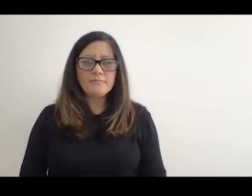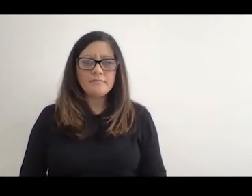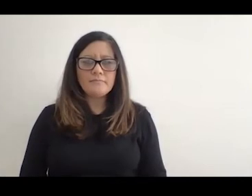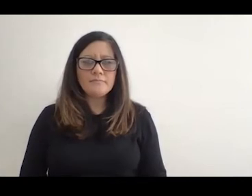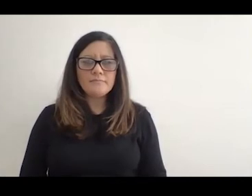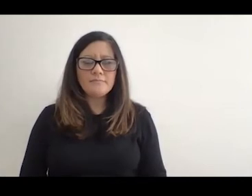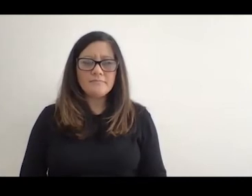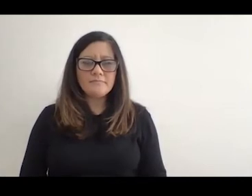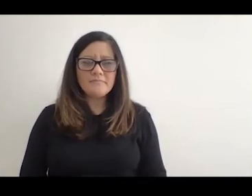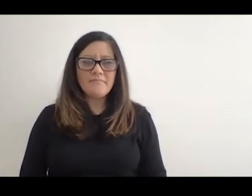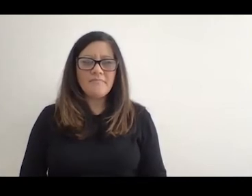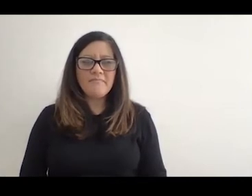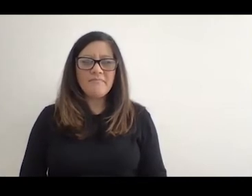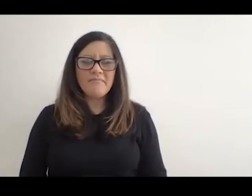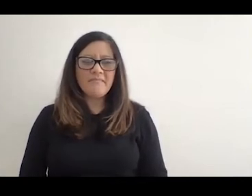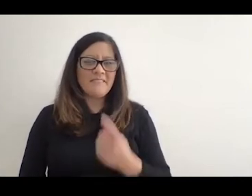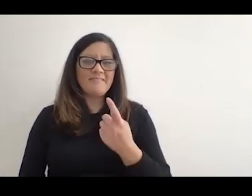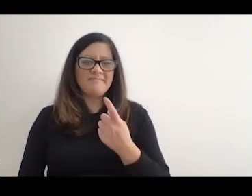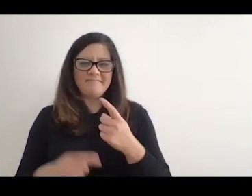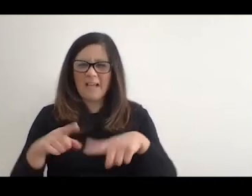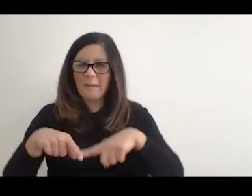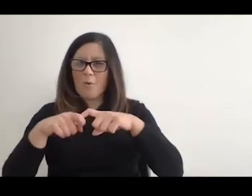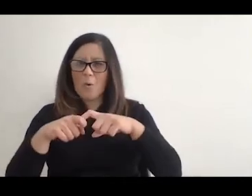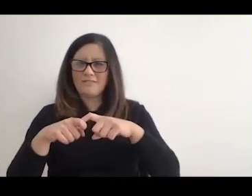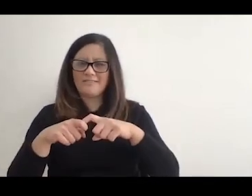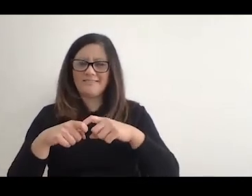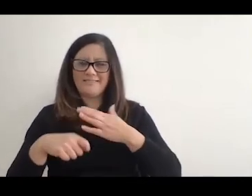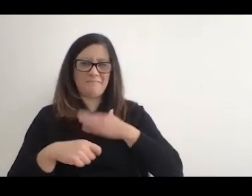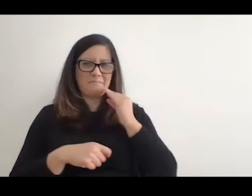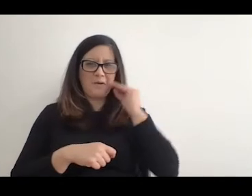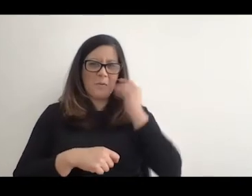I just thought I'd pause because it's a little noisy, so one of the things